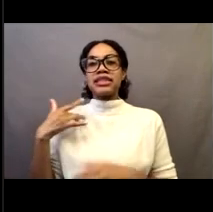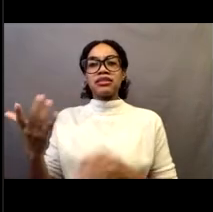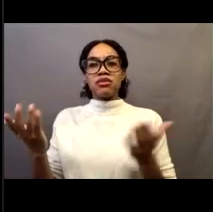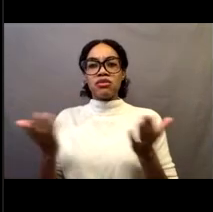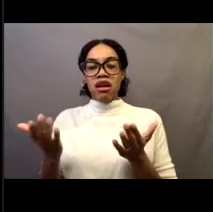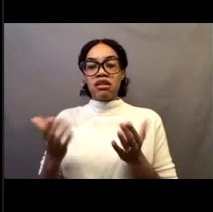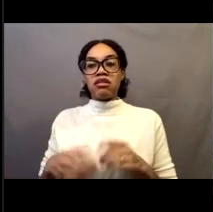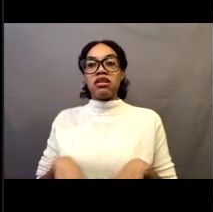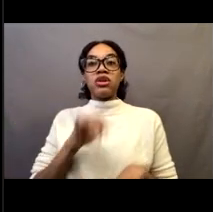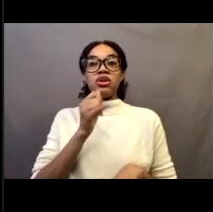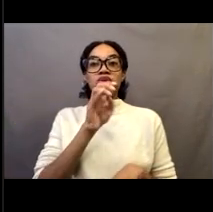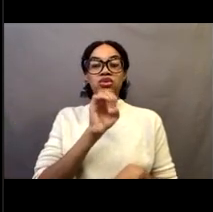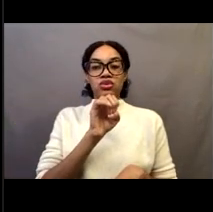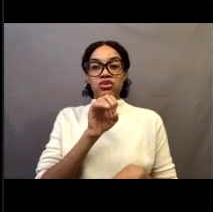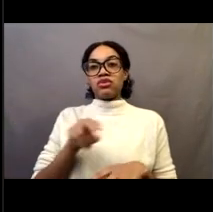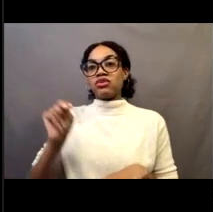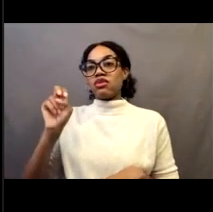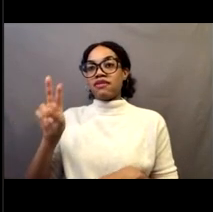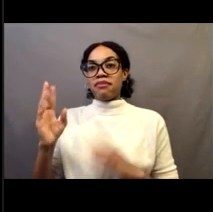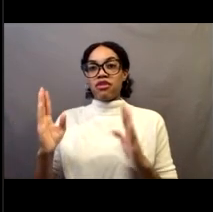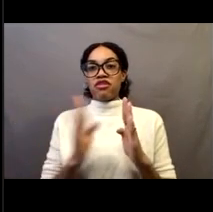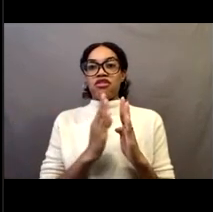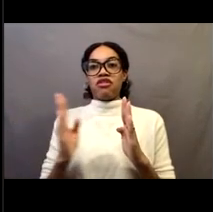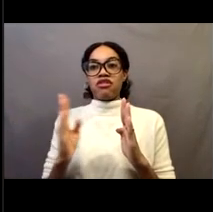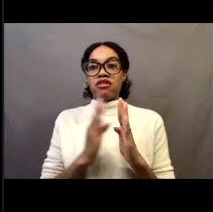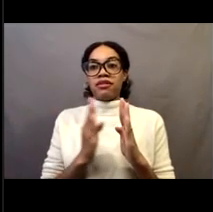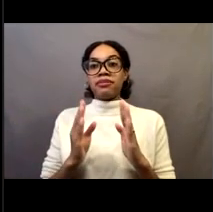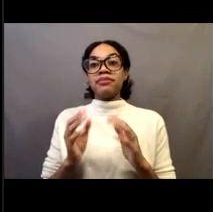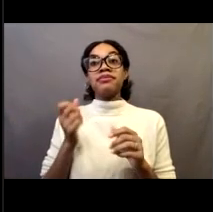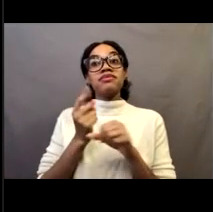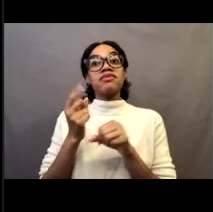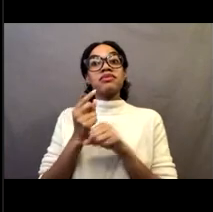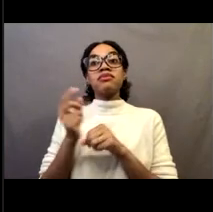through November and each year we prepare for hurricanes.